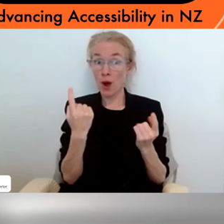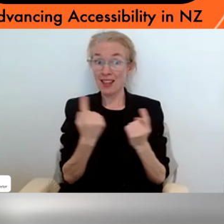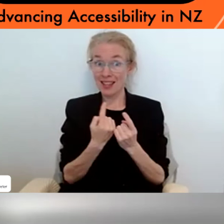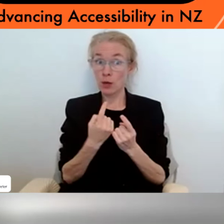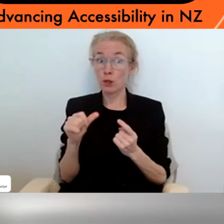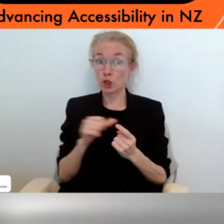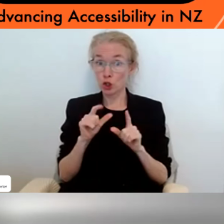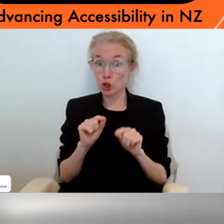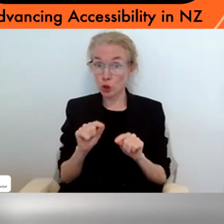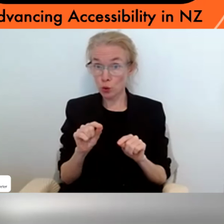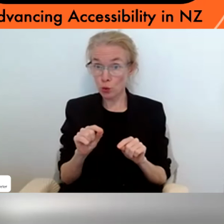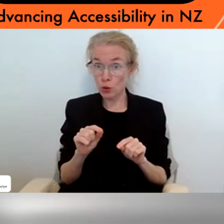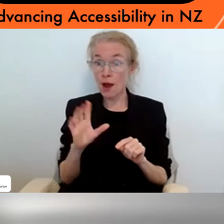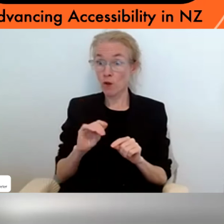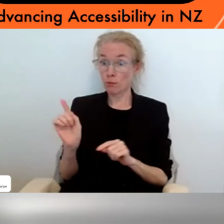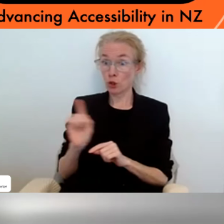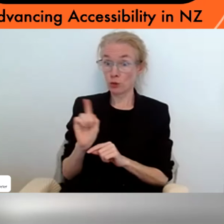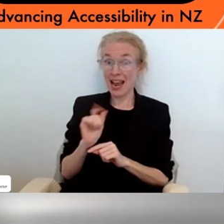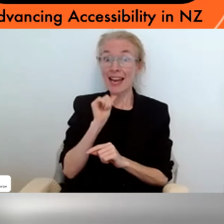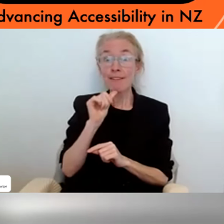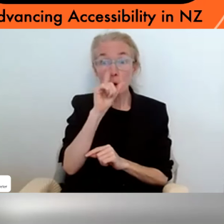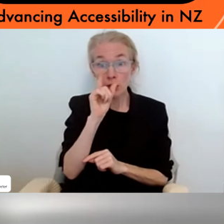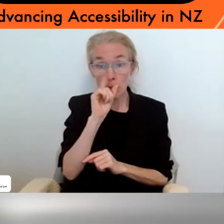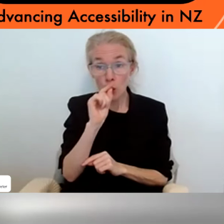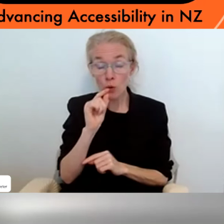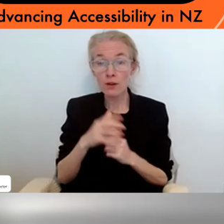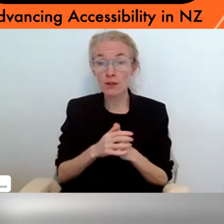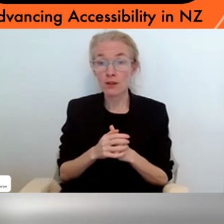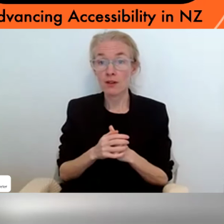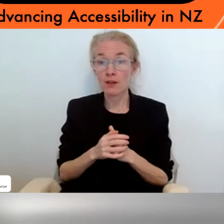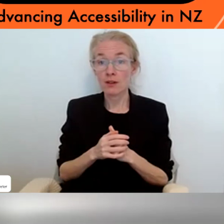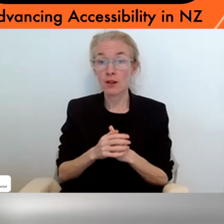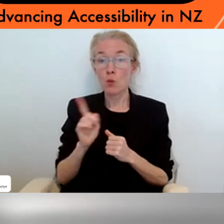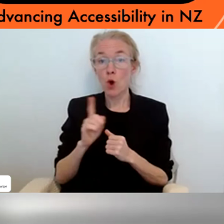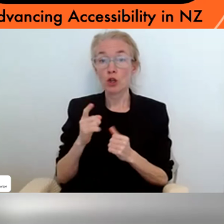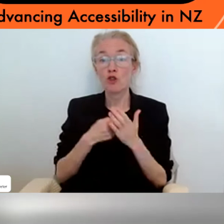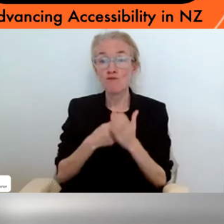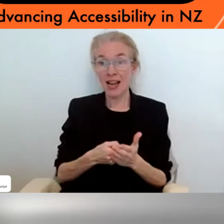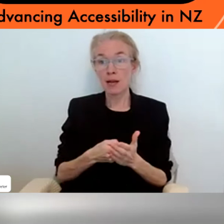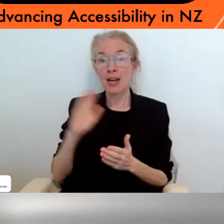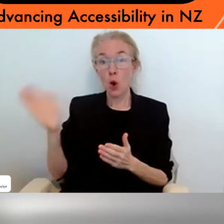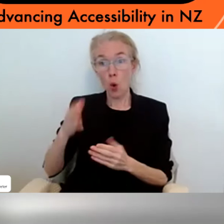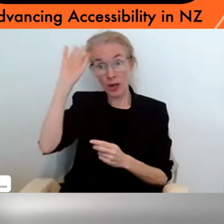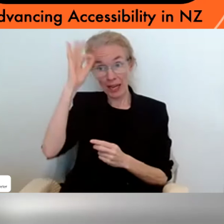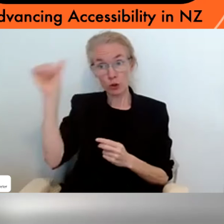outcome for today is recommend all the Councils to adopt it. That